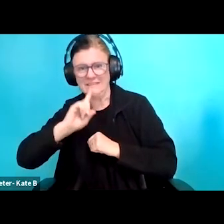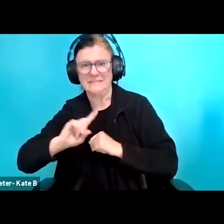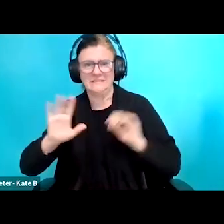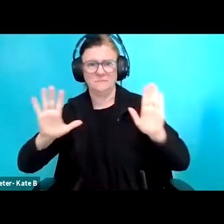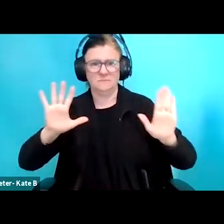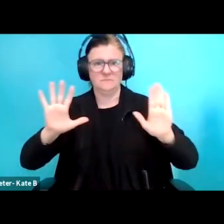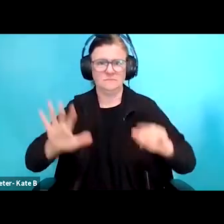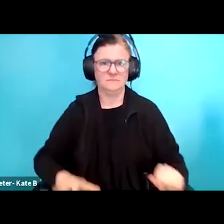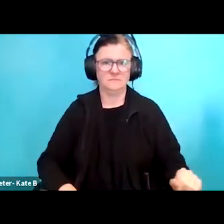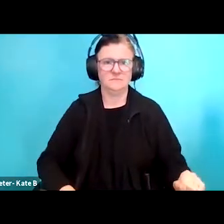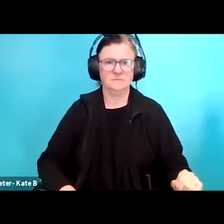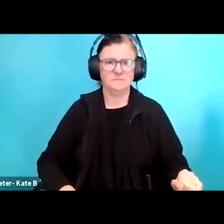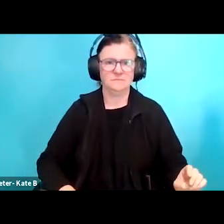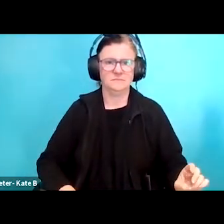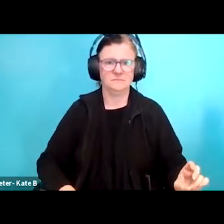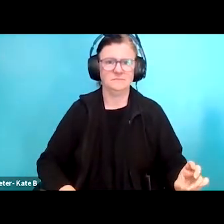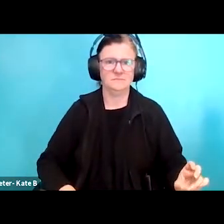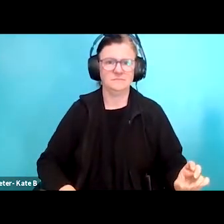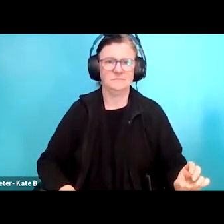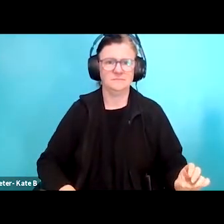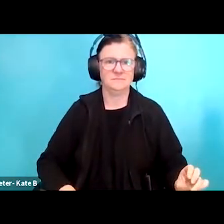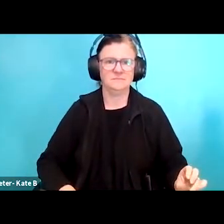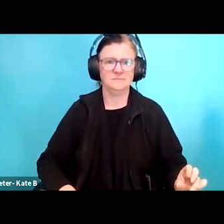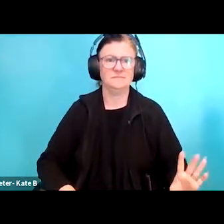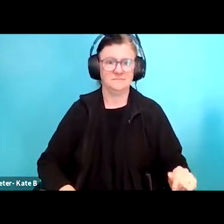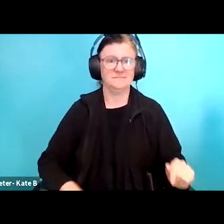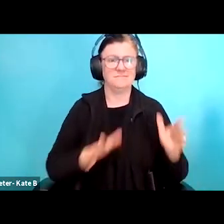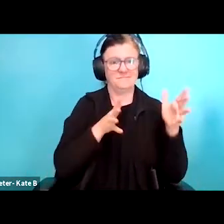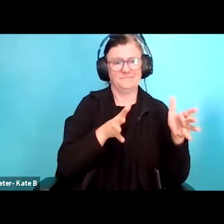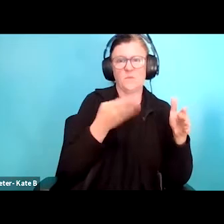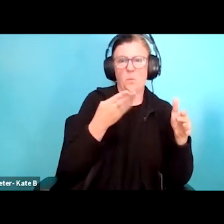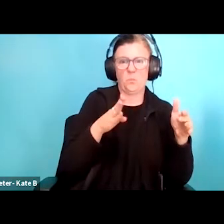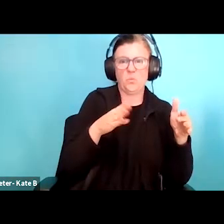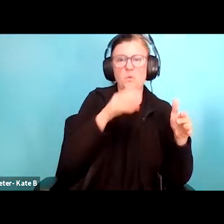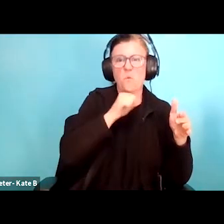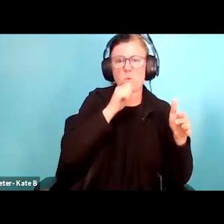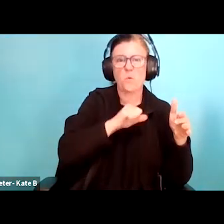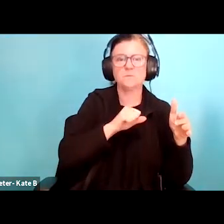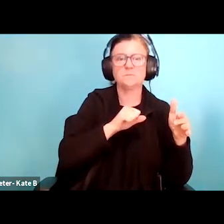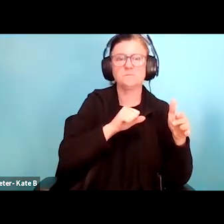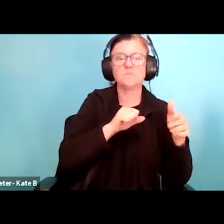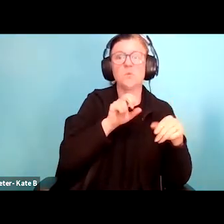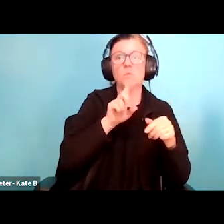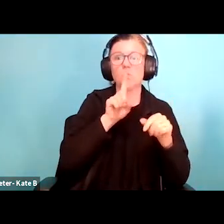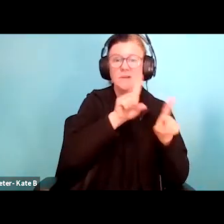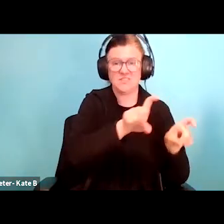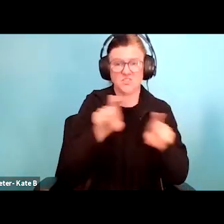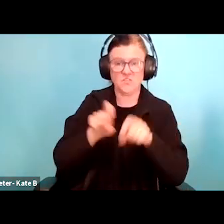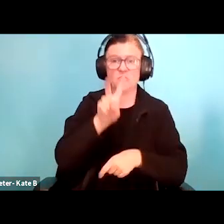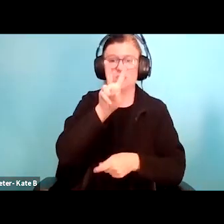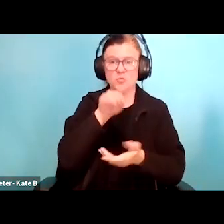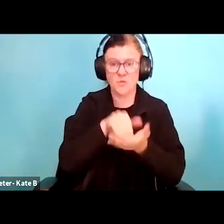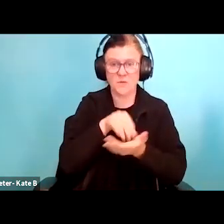So on the left we can see that in our sample of roughly 2,700 adults 50 to 64 years of age,